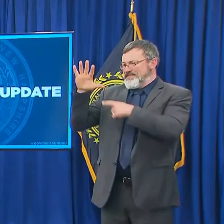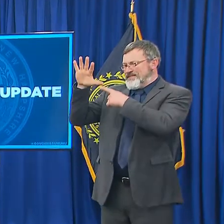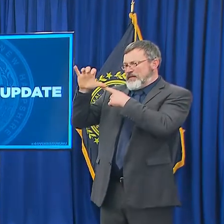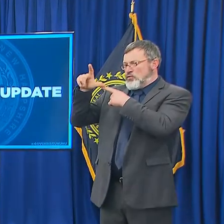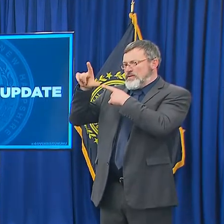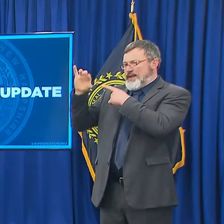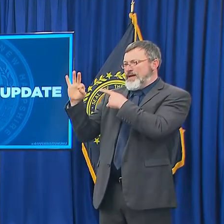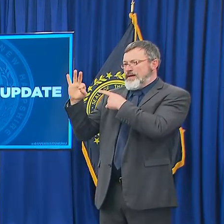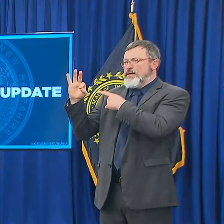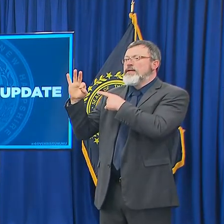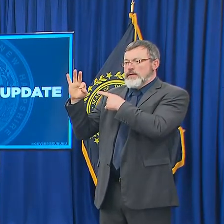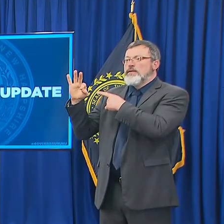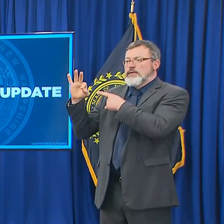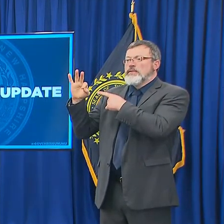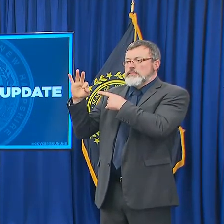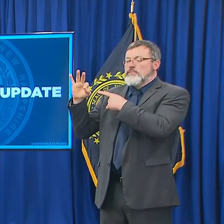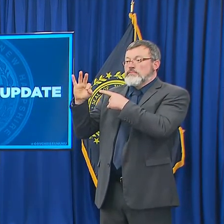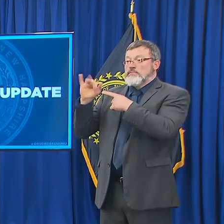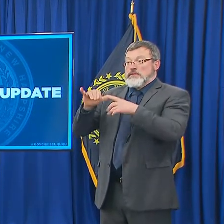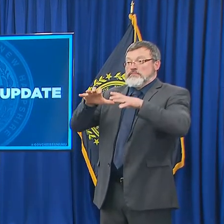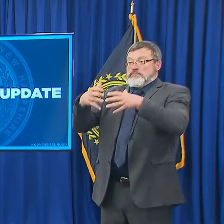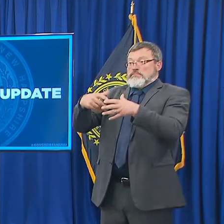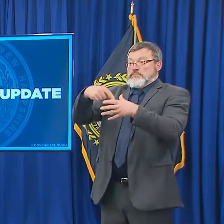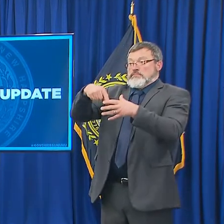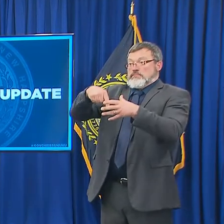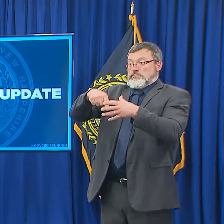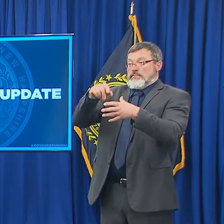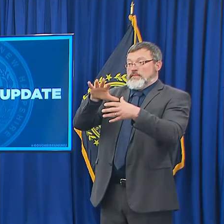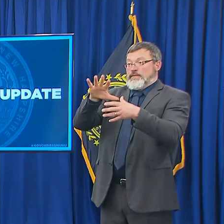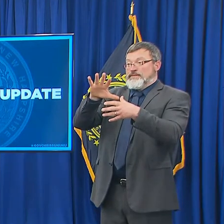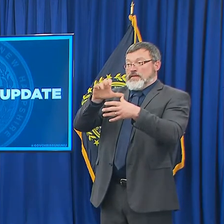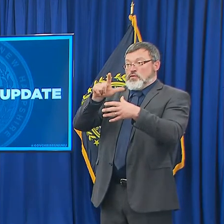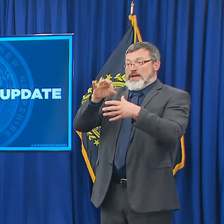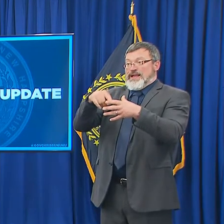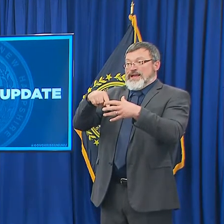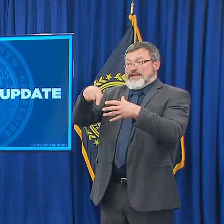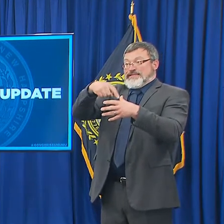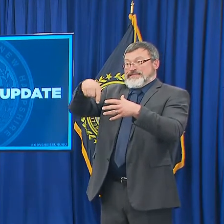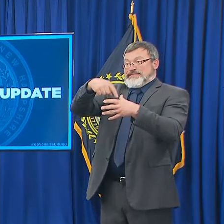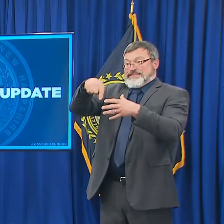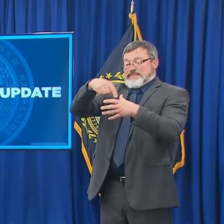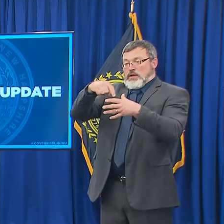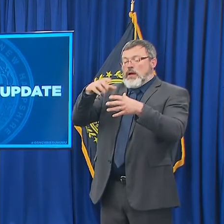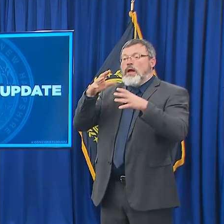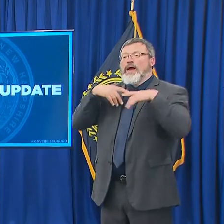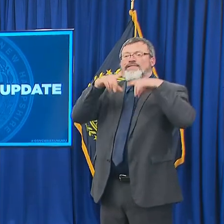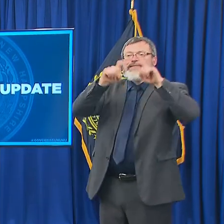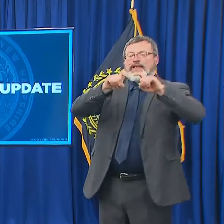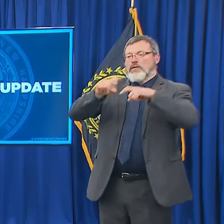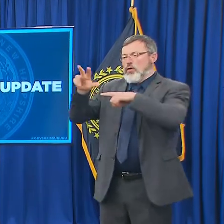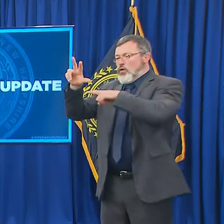We're gonna be focusing. I think a little more on this hospitalization number than others because it also relates to questions